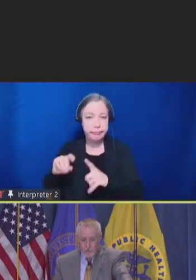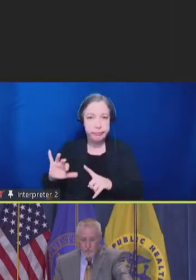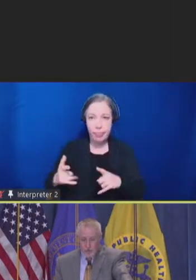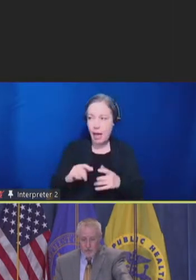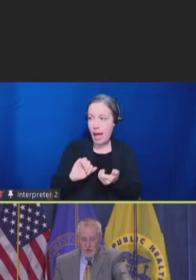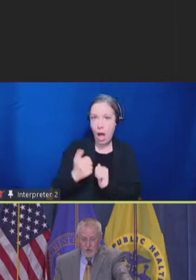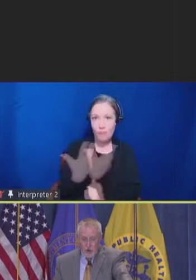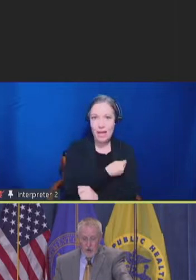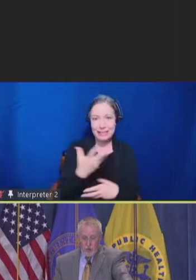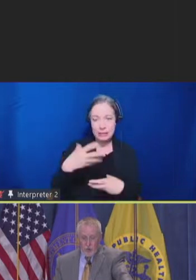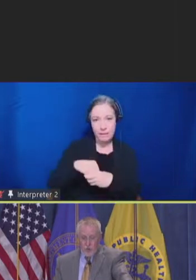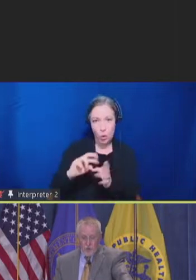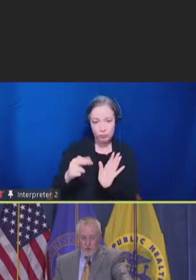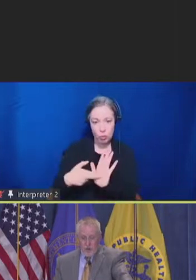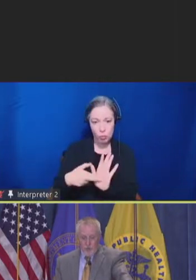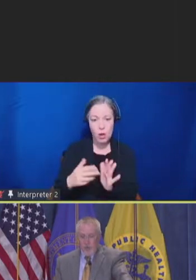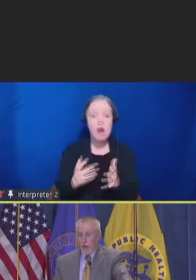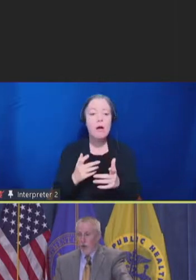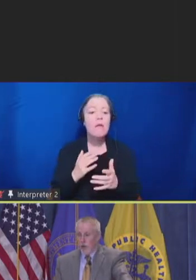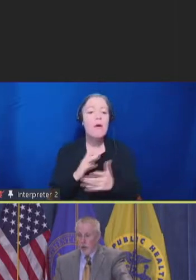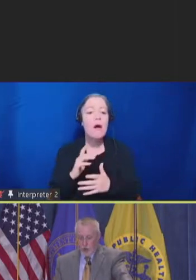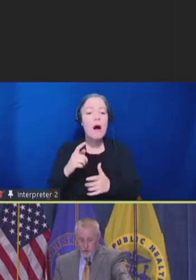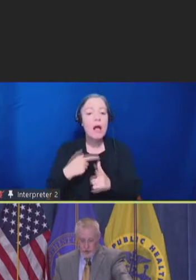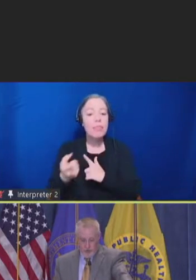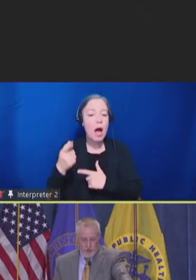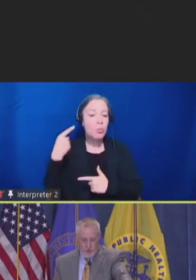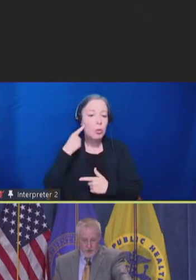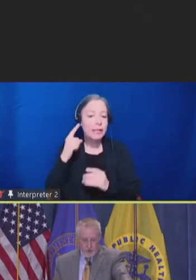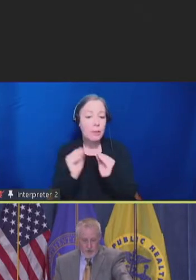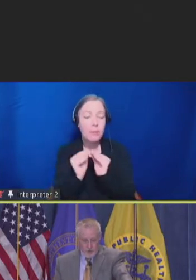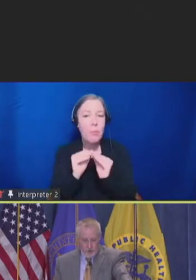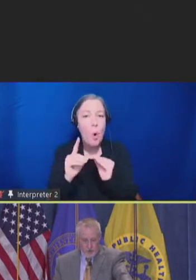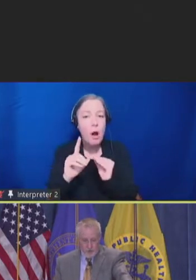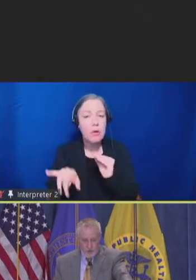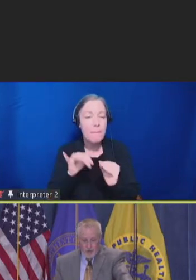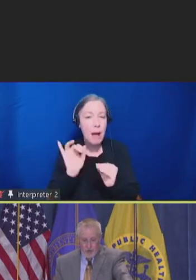Tomorrow, we'll open the day with a panel on inclusion in immunization.